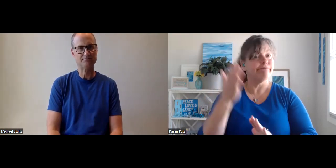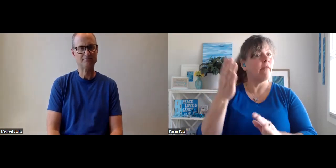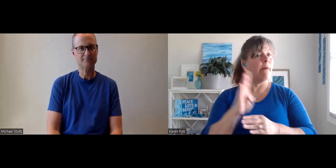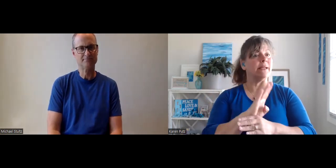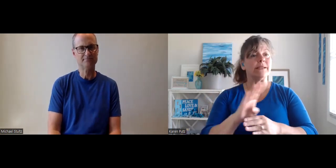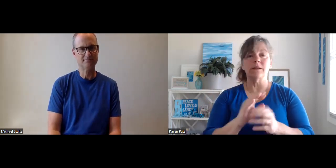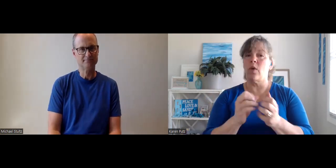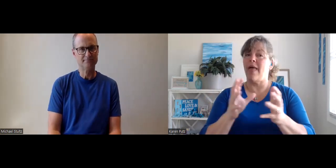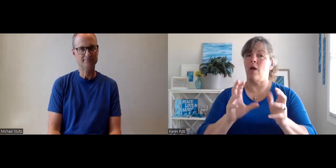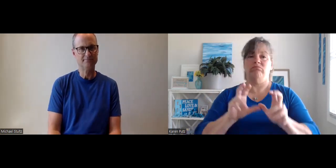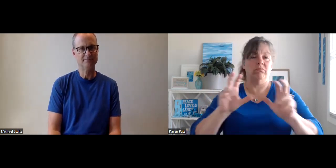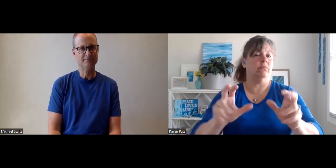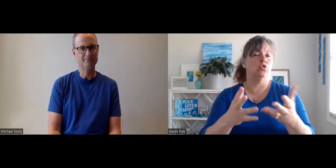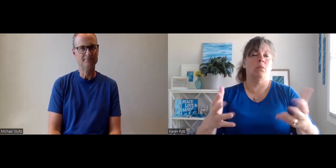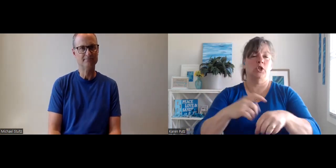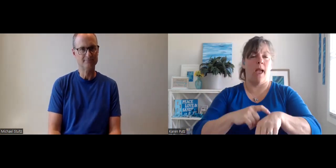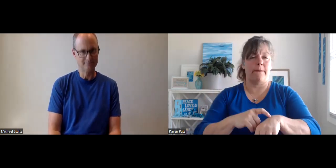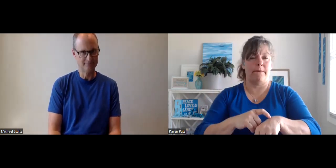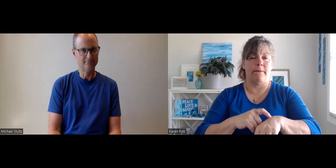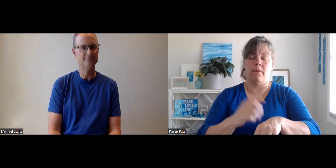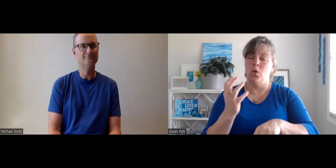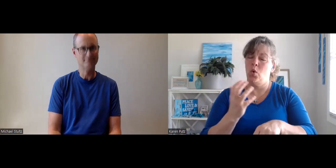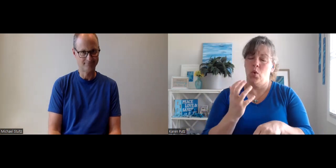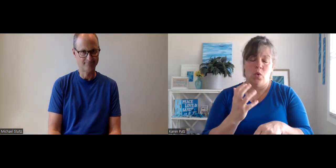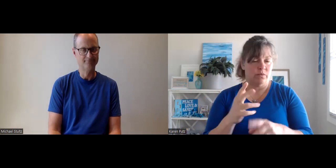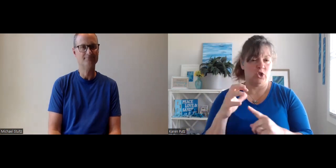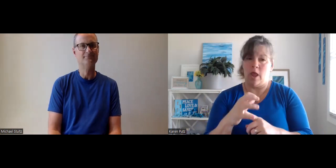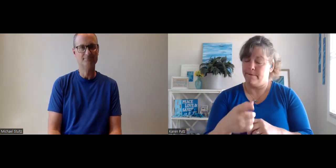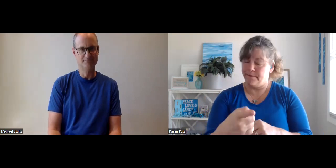and I get commissioned from my photography. That's awesome.